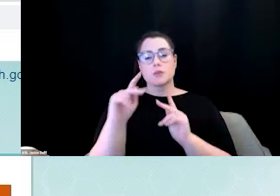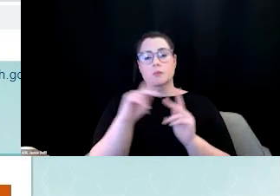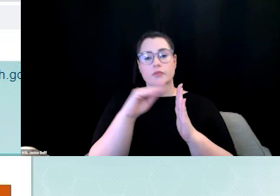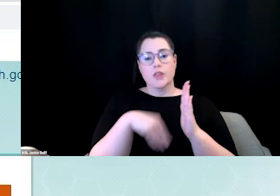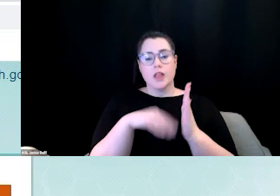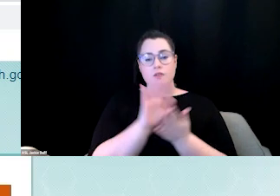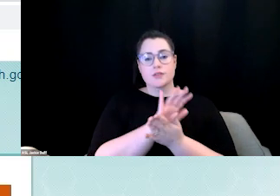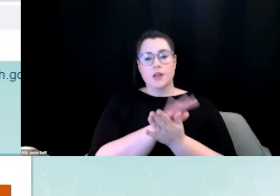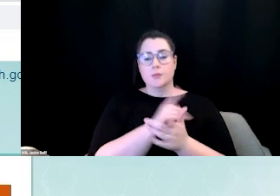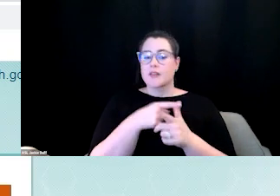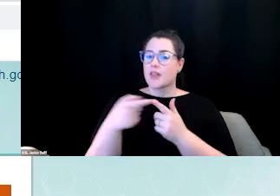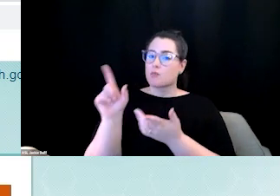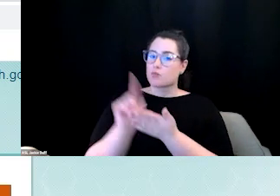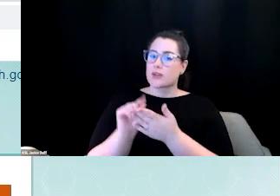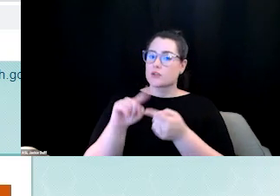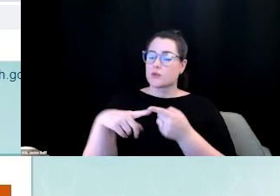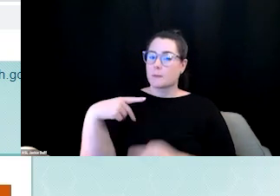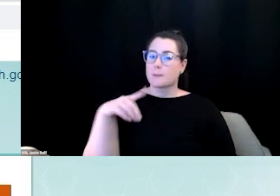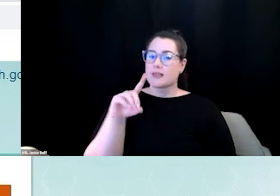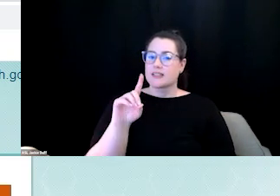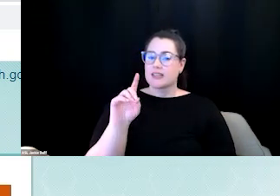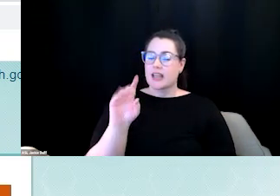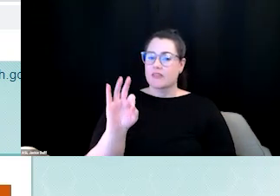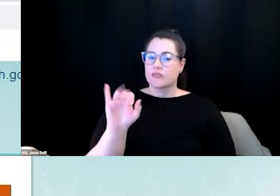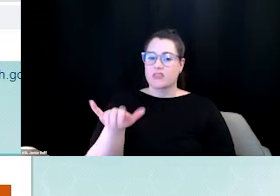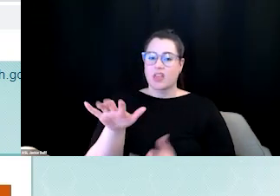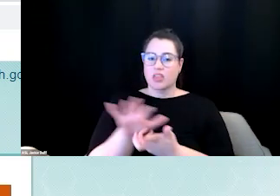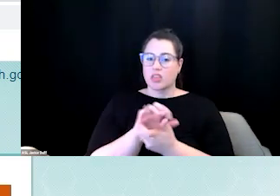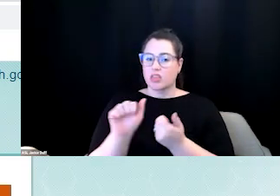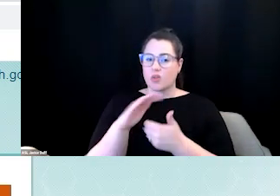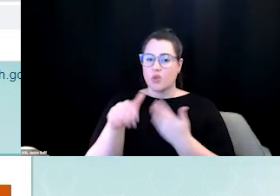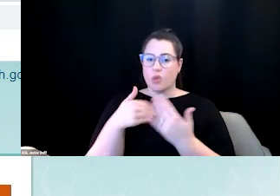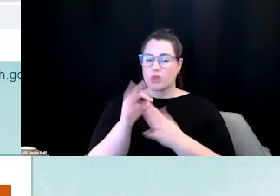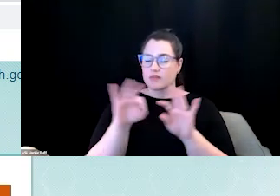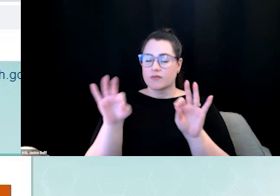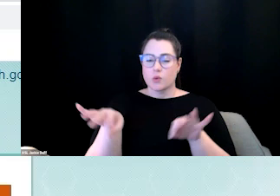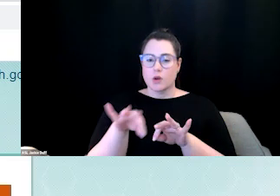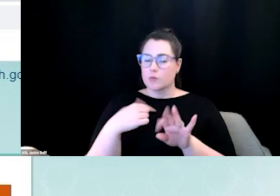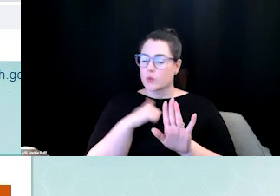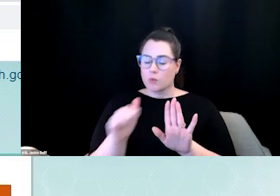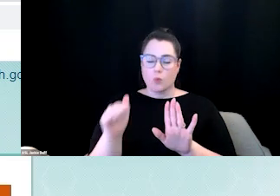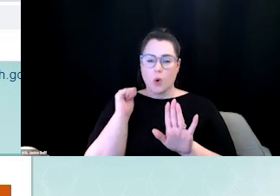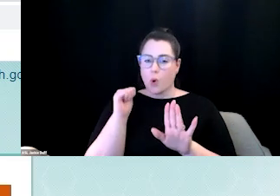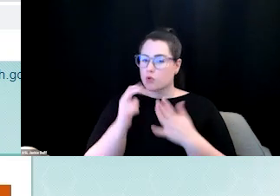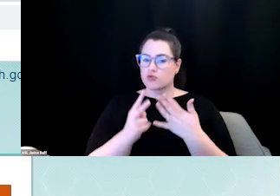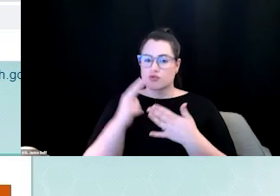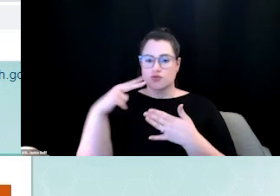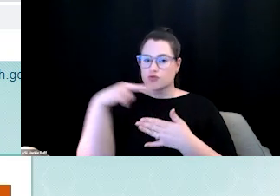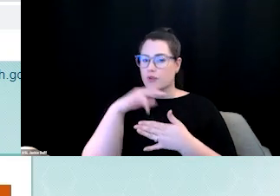That just flattens the file completely, removes all the forms. We won't trim that. So just be careful how you're filling that out.